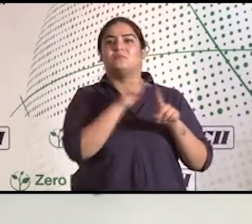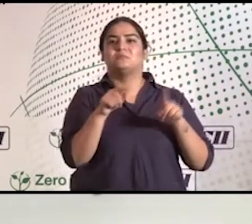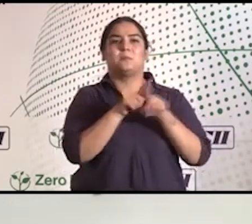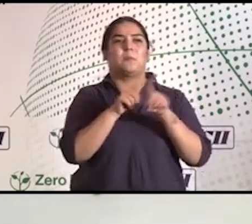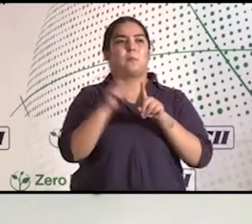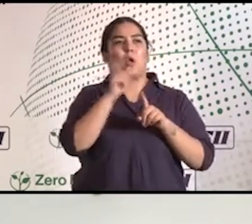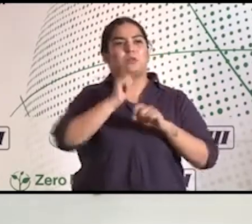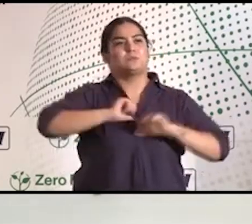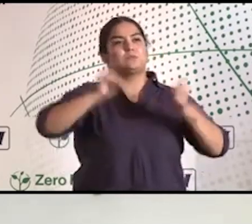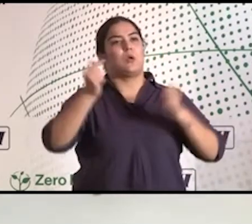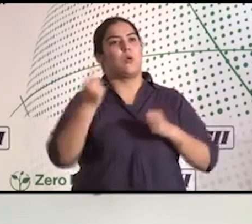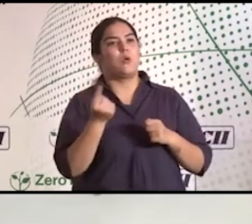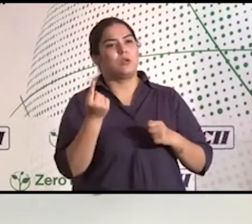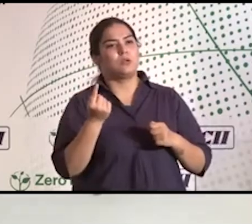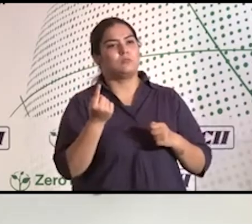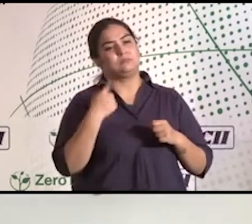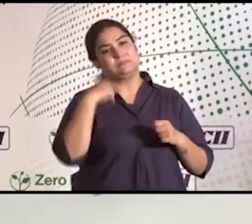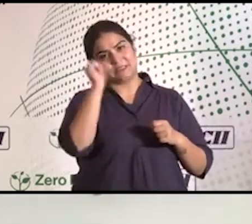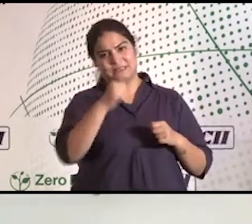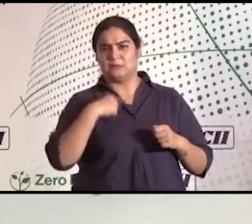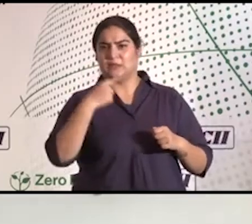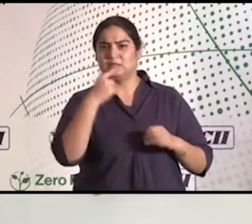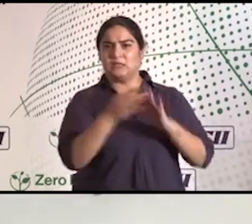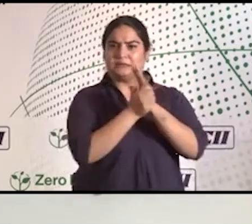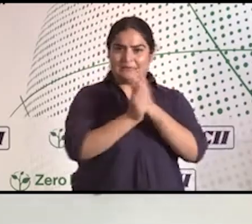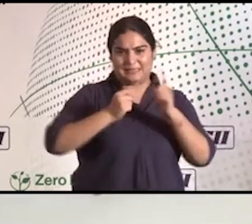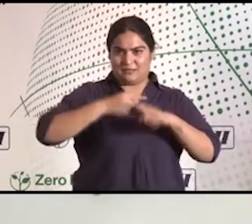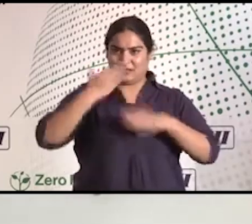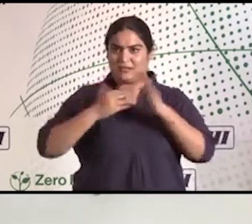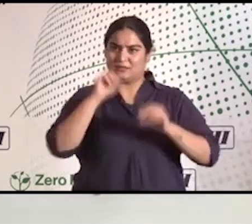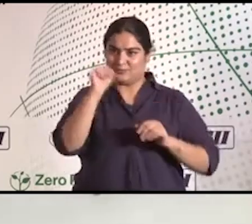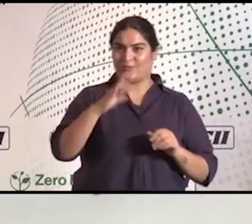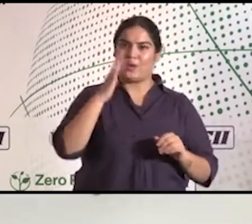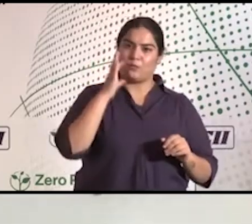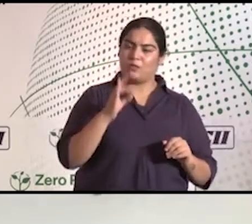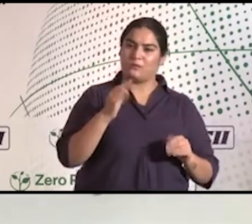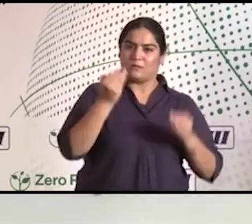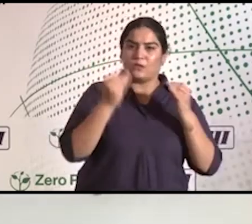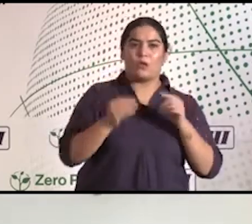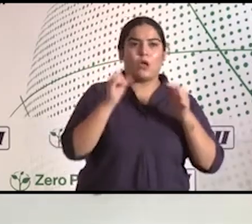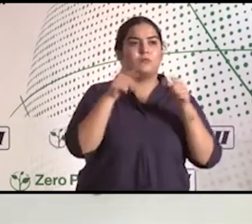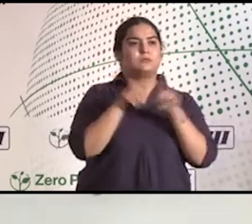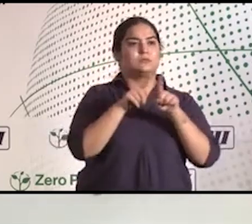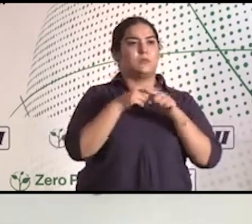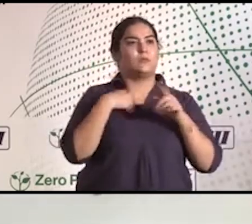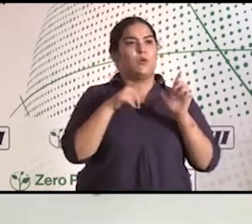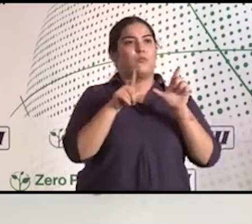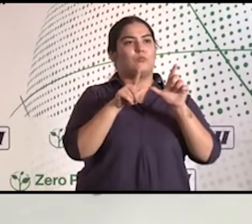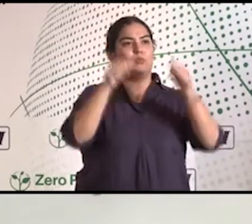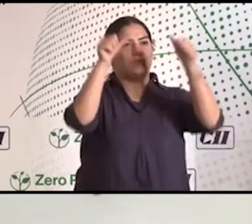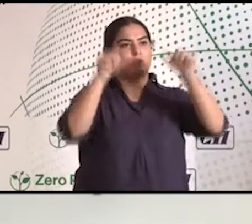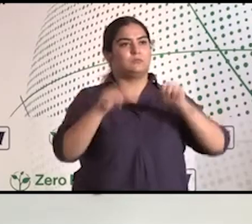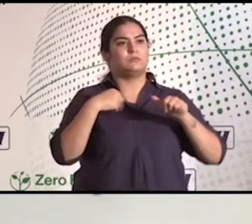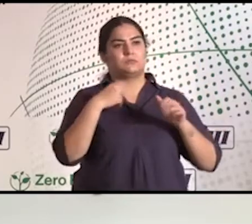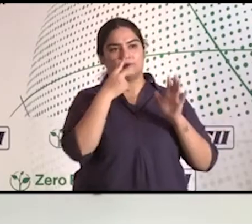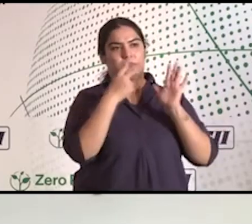and we are talking about vocational skill training. The result is that just 36% of